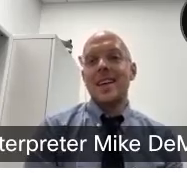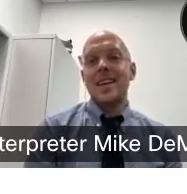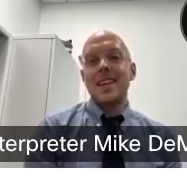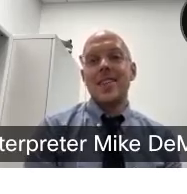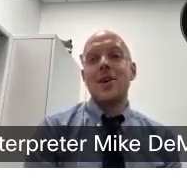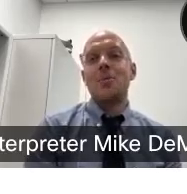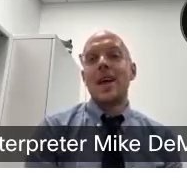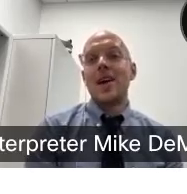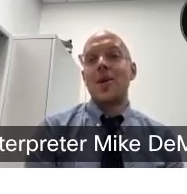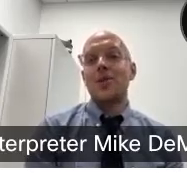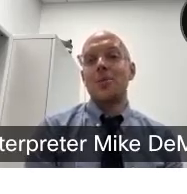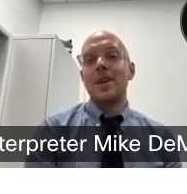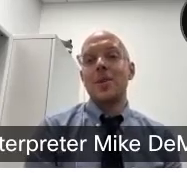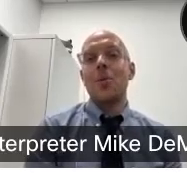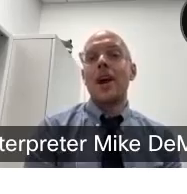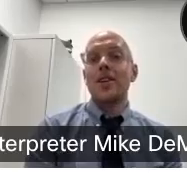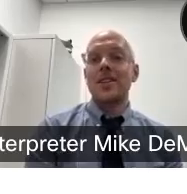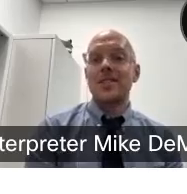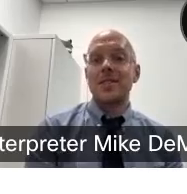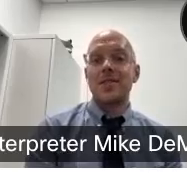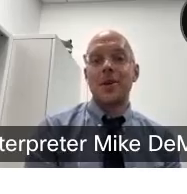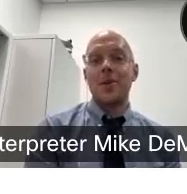There may also be wireless phones.